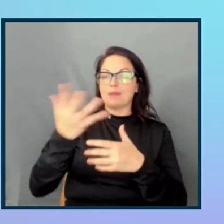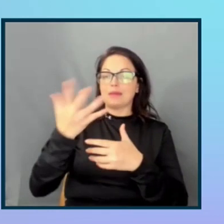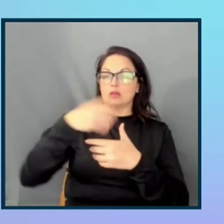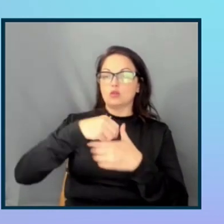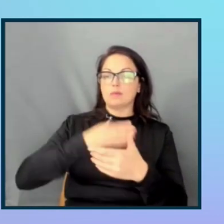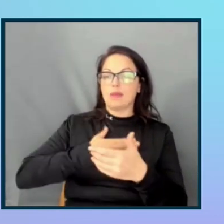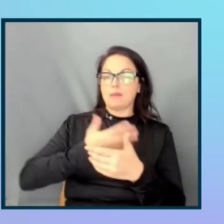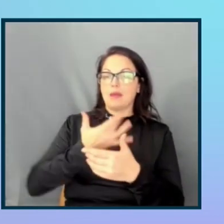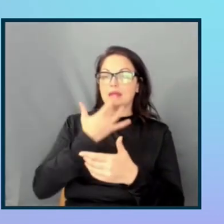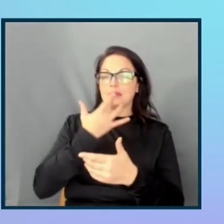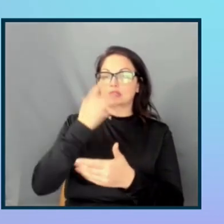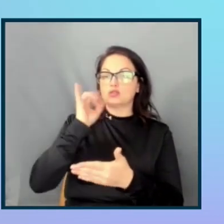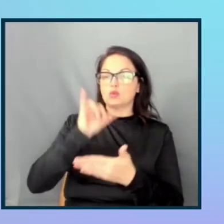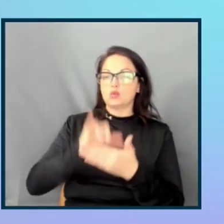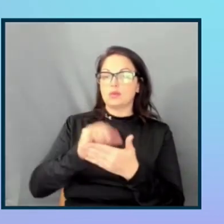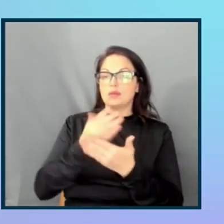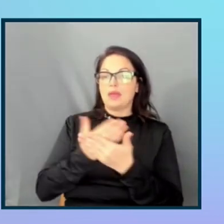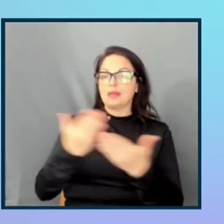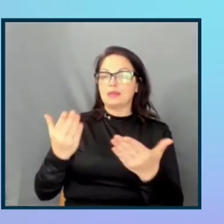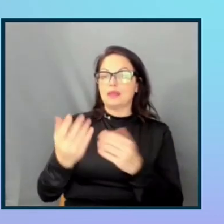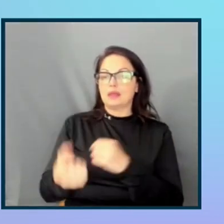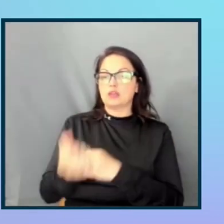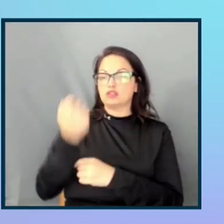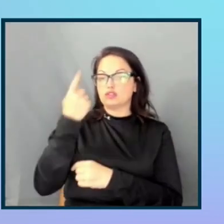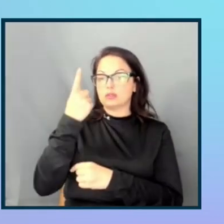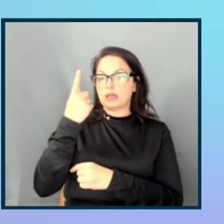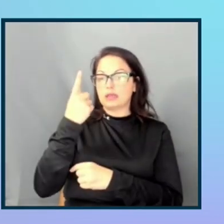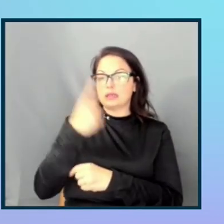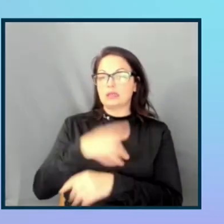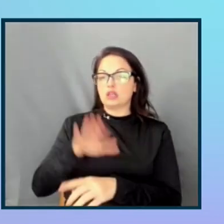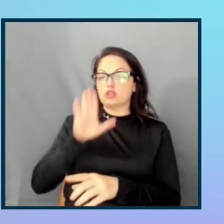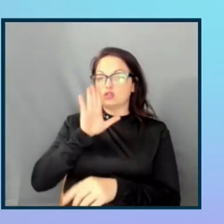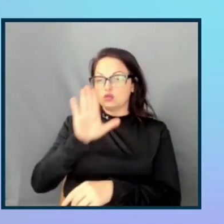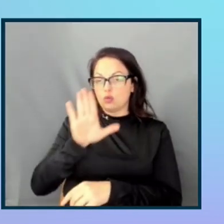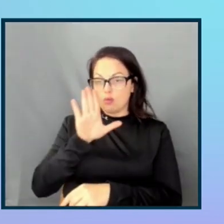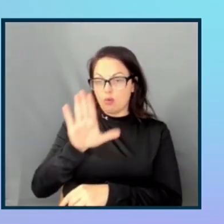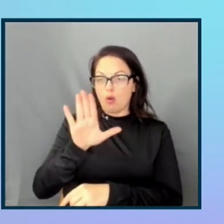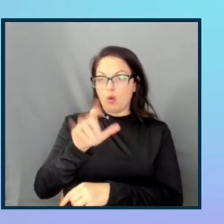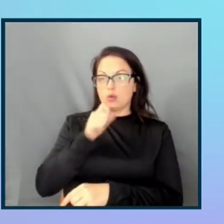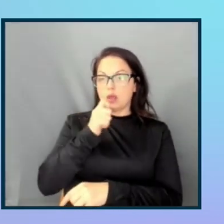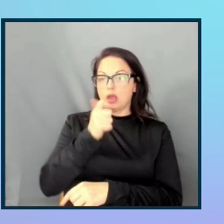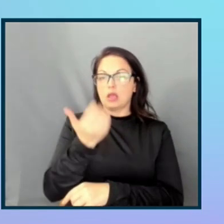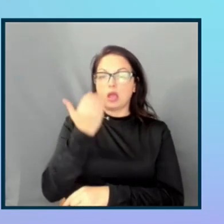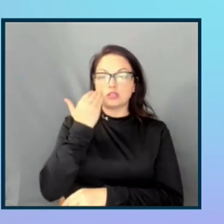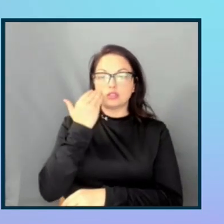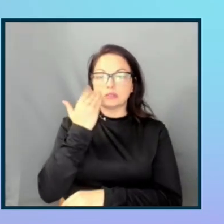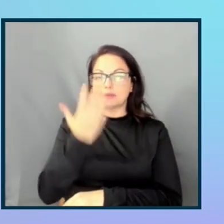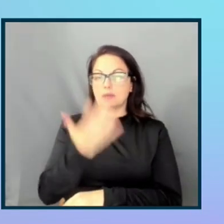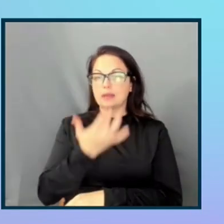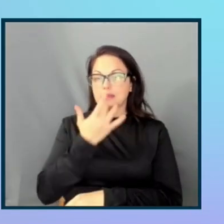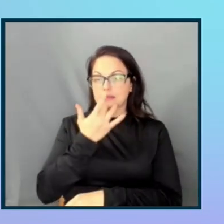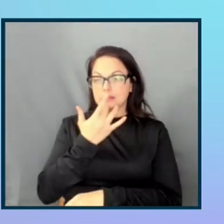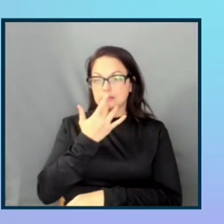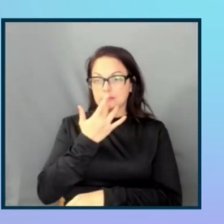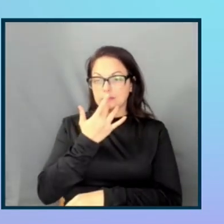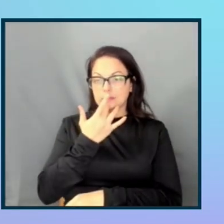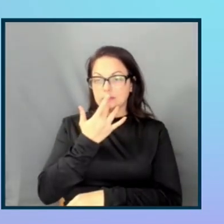So it's understanding your own inherent unconscious biases. Which is a really difficult thing to do.